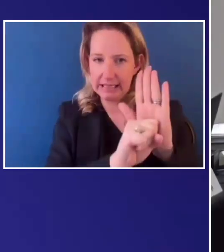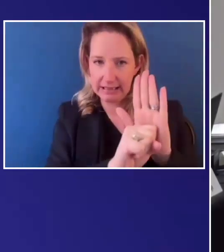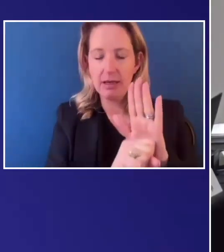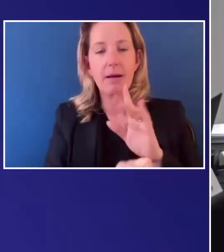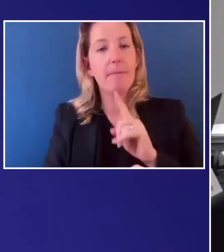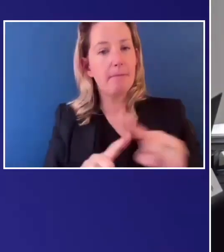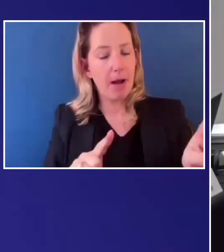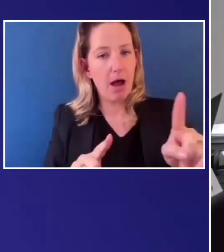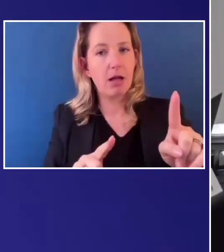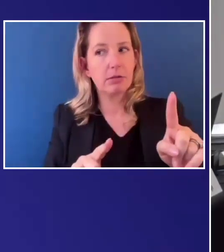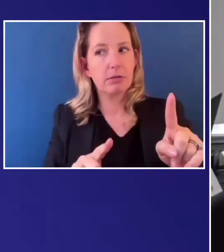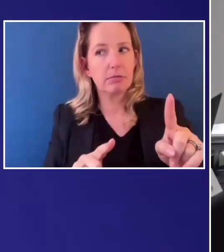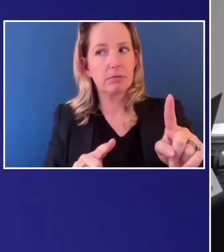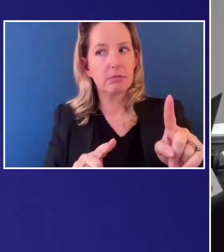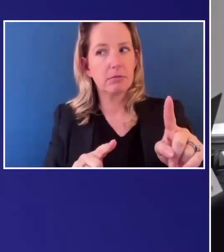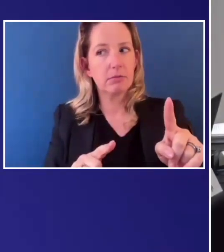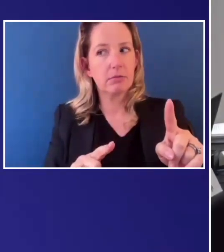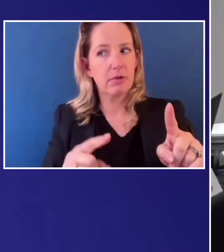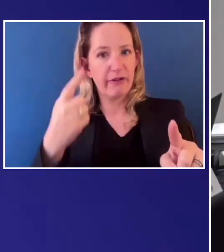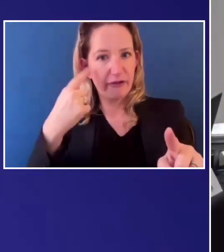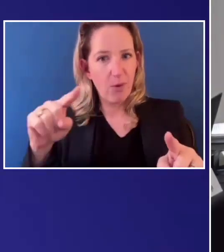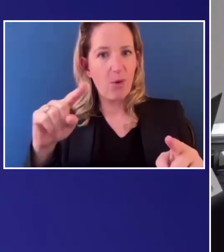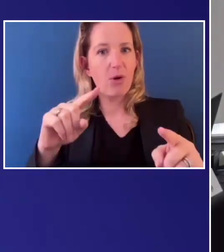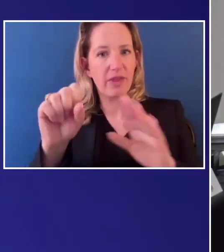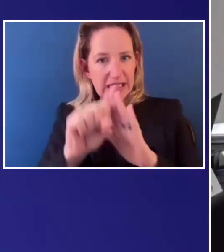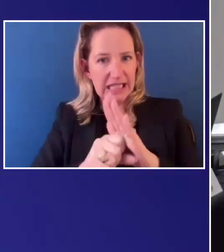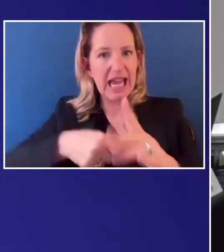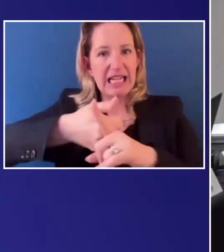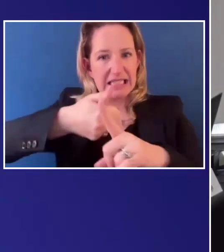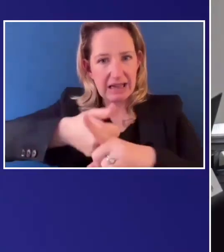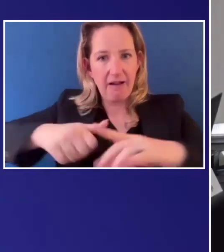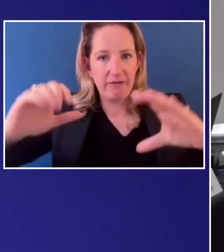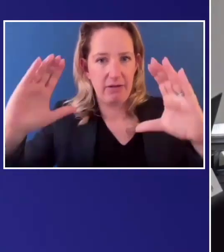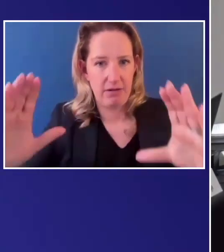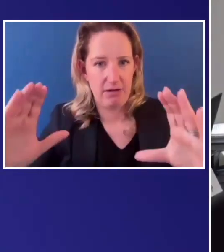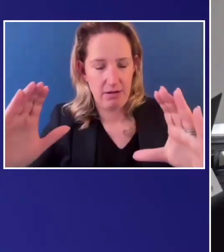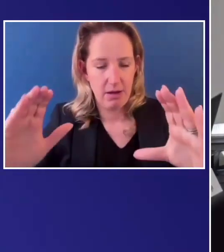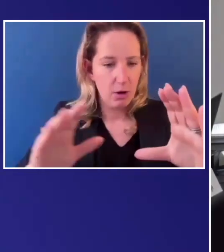what are the implications for the rural workforce? Because I do believe there's some concerning implications there as well.